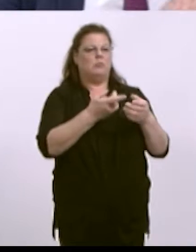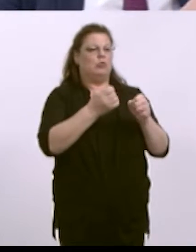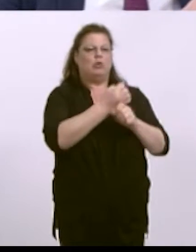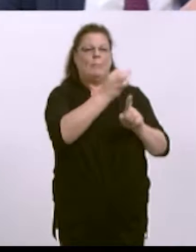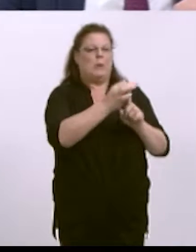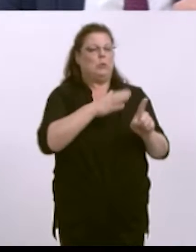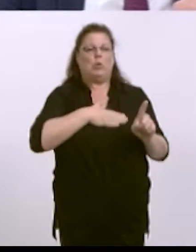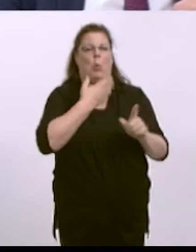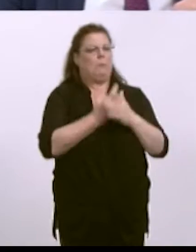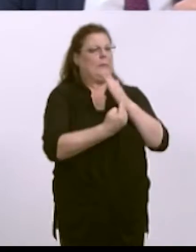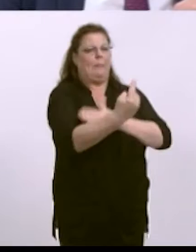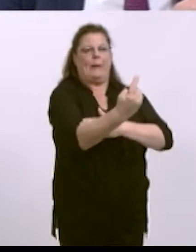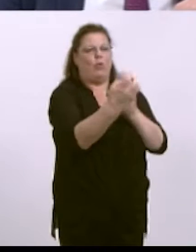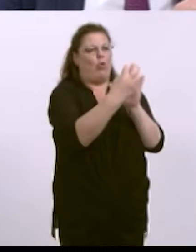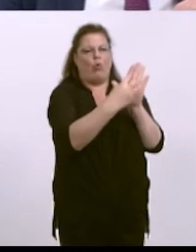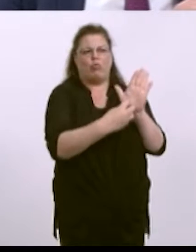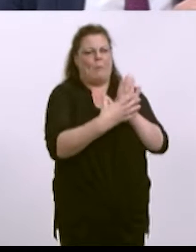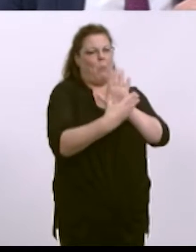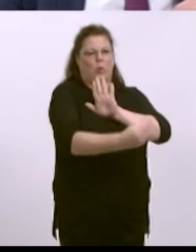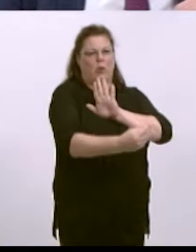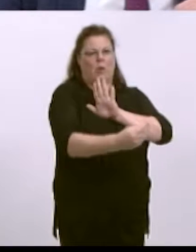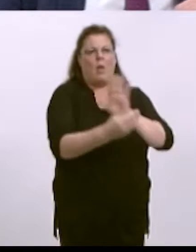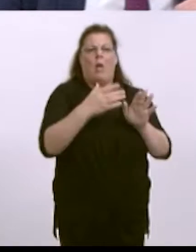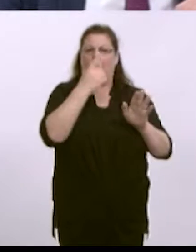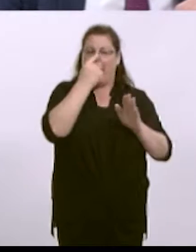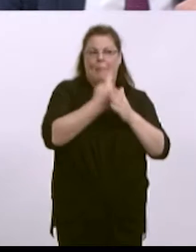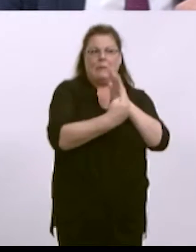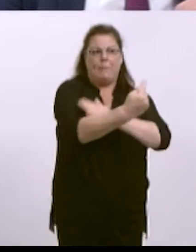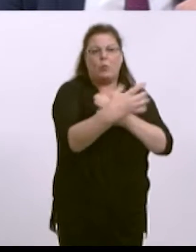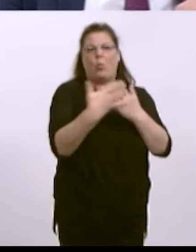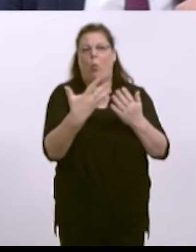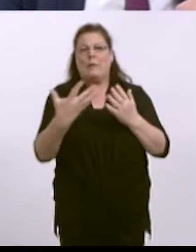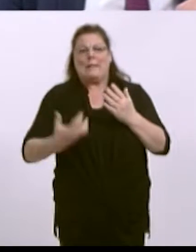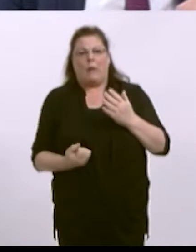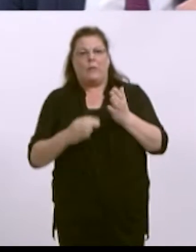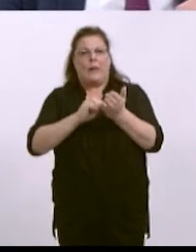must have the choice as to whether to be salaried GPs or independent contractors. Itís a matter